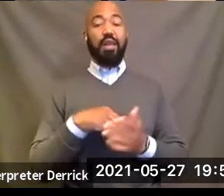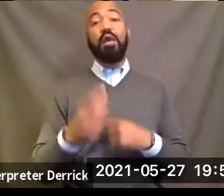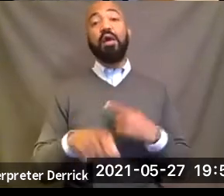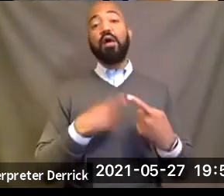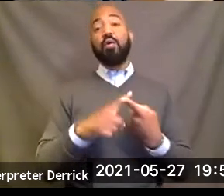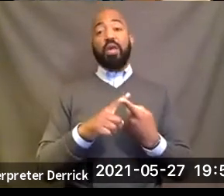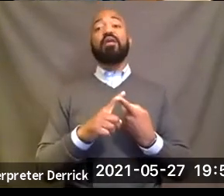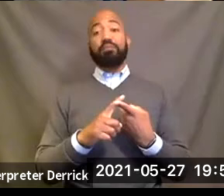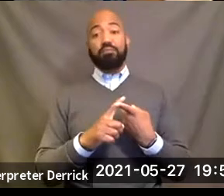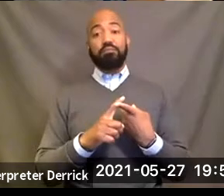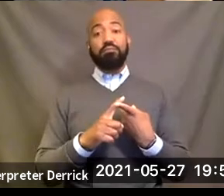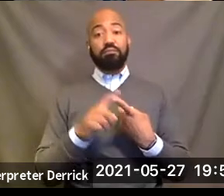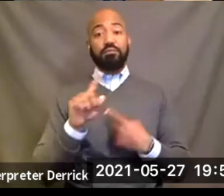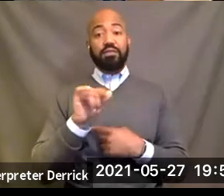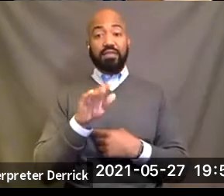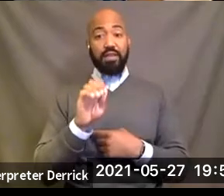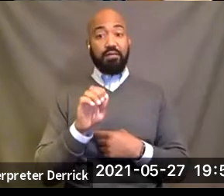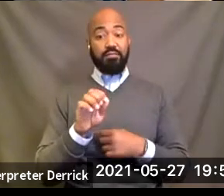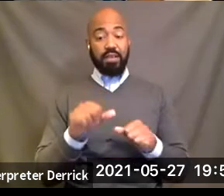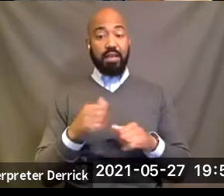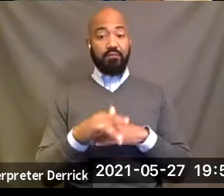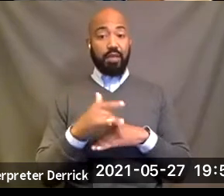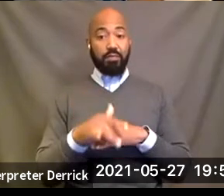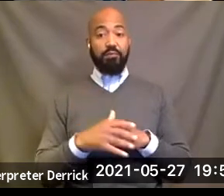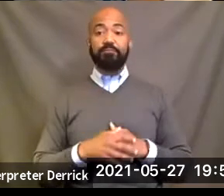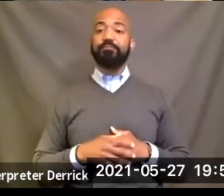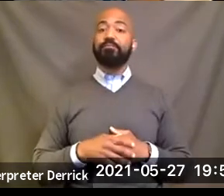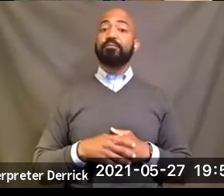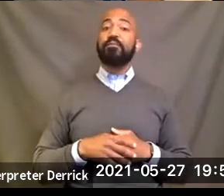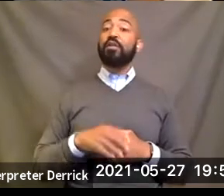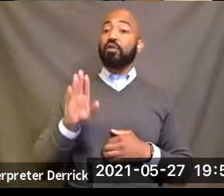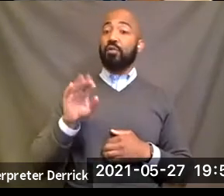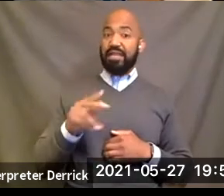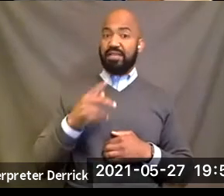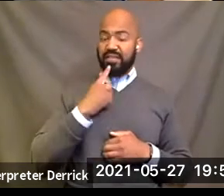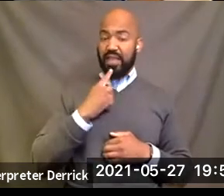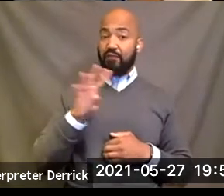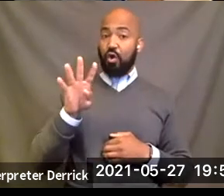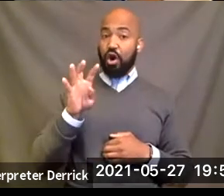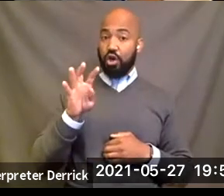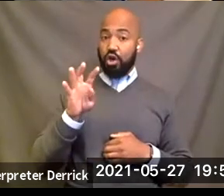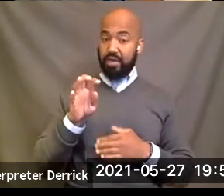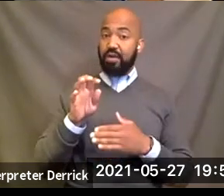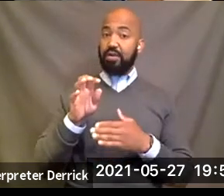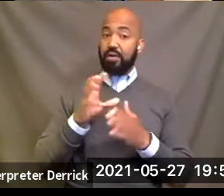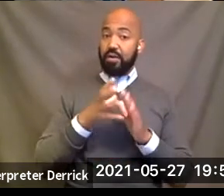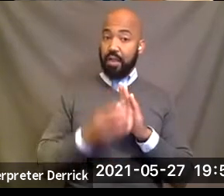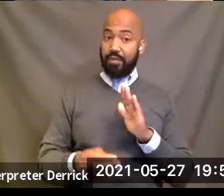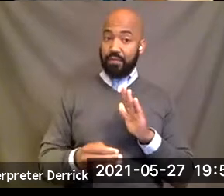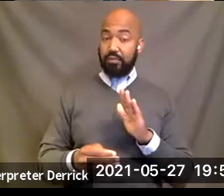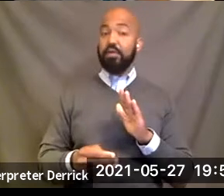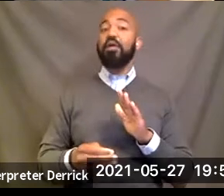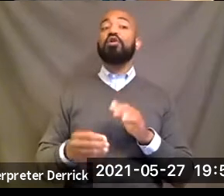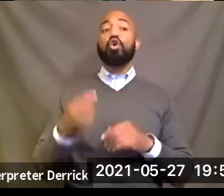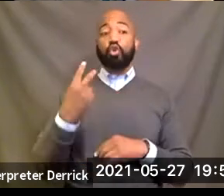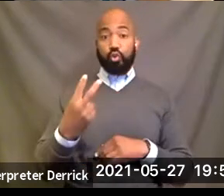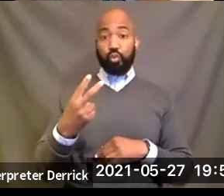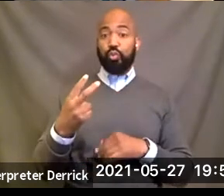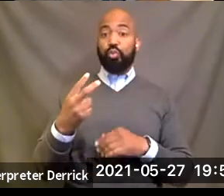Kirya Traber (she/her): And maybe there will be a third edition question many question marks and then measurement is now suggesting that there's a zoom share at bad.